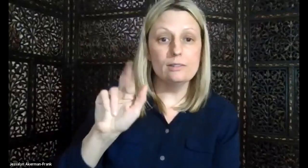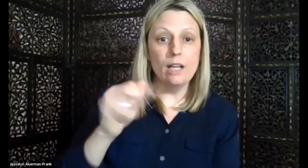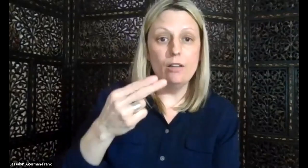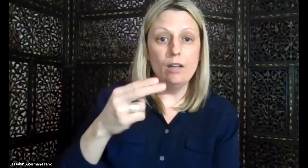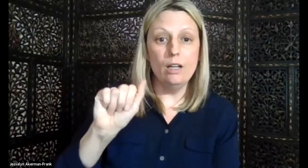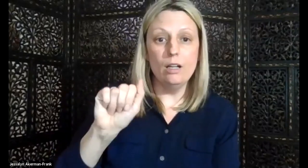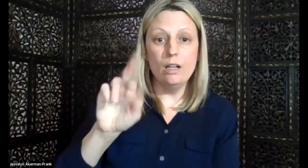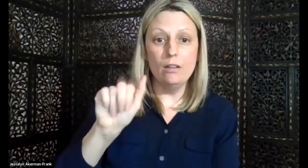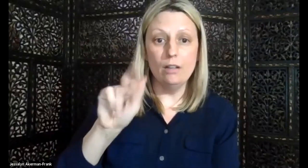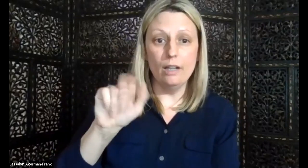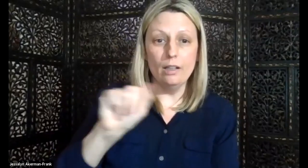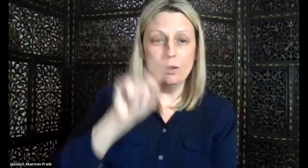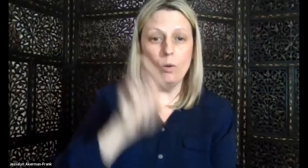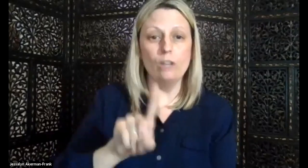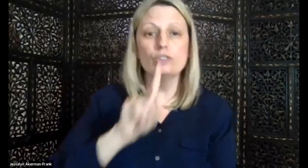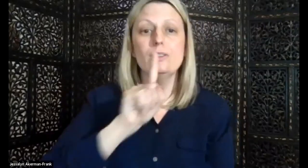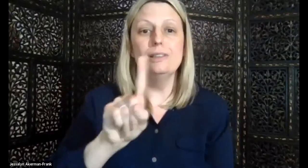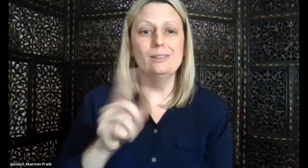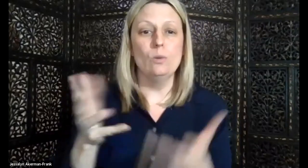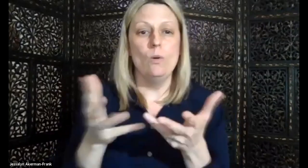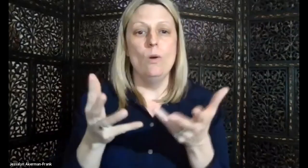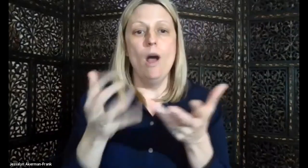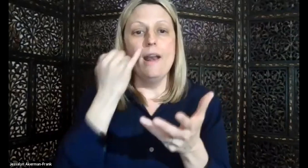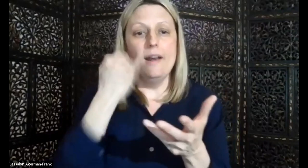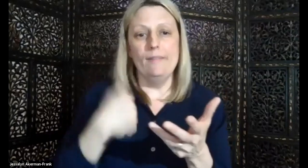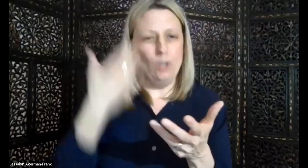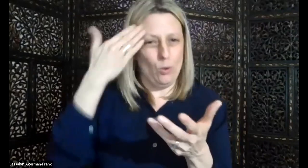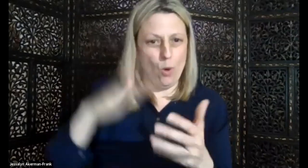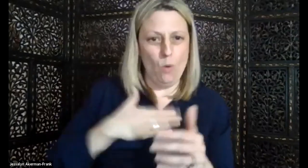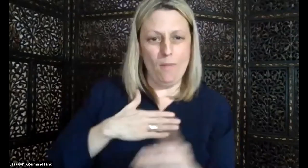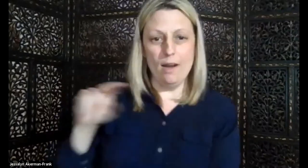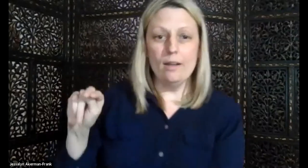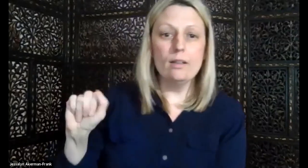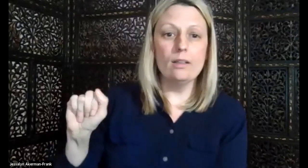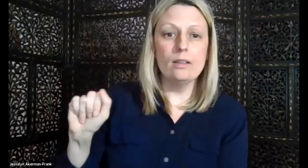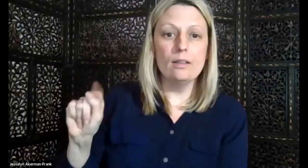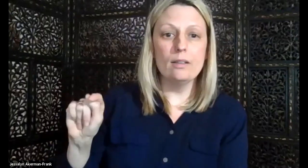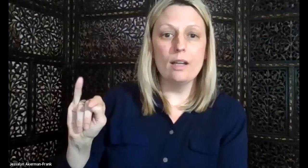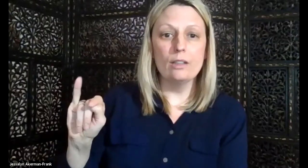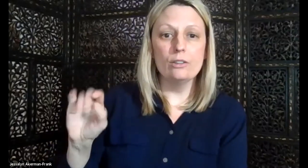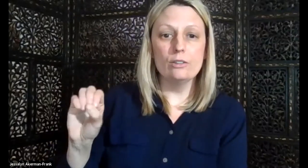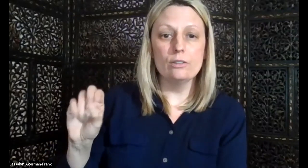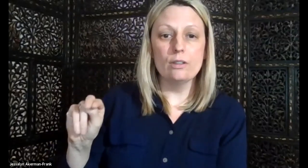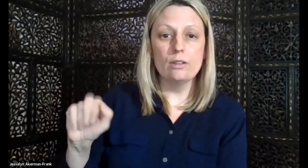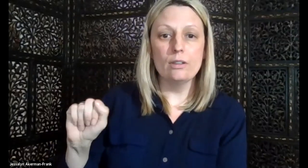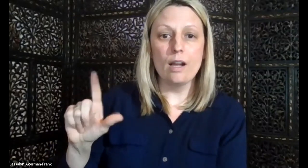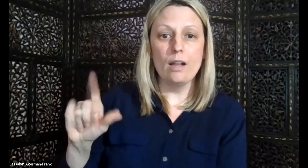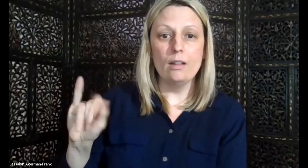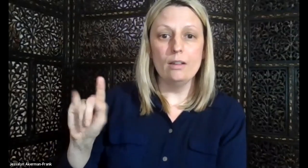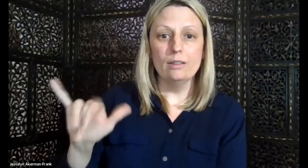contractors to answer some of these questions. First question is for Sarah